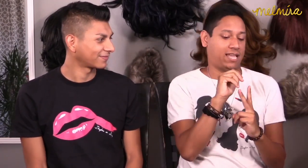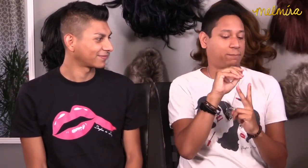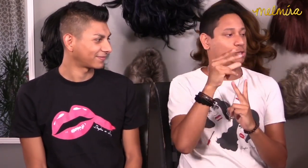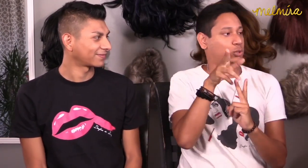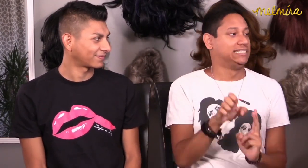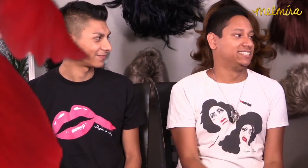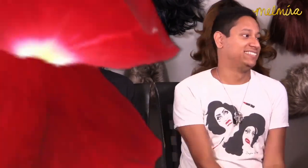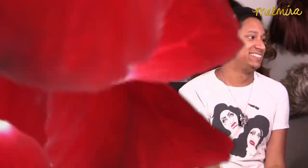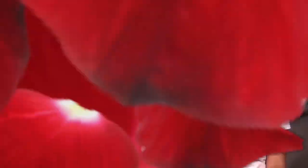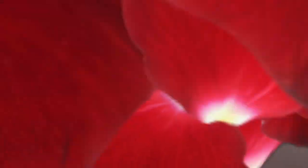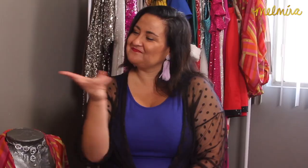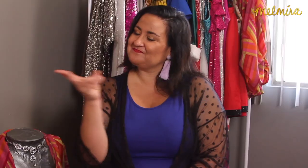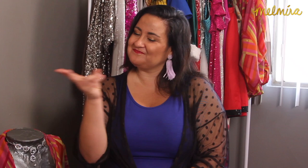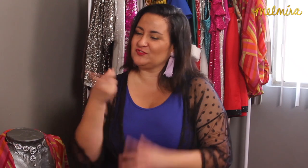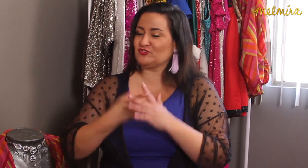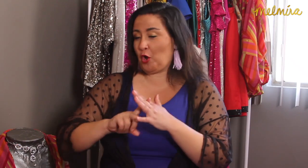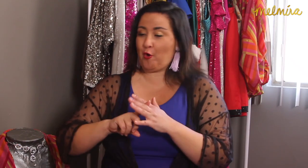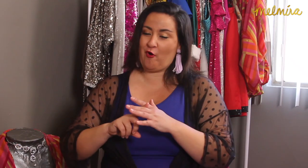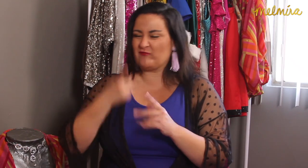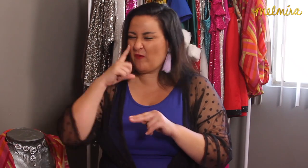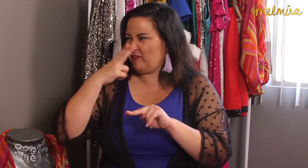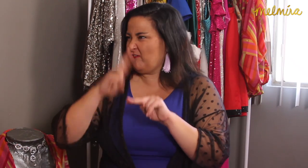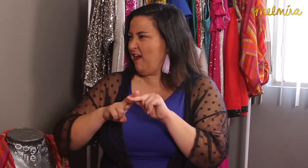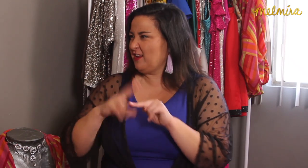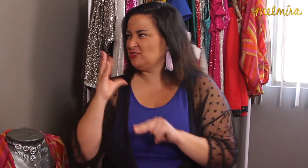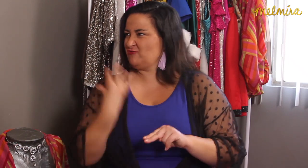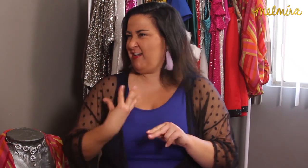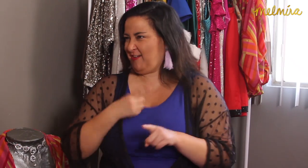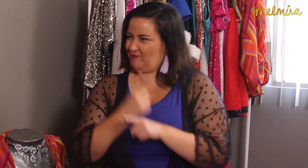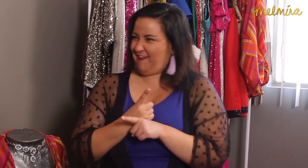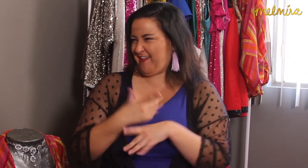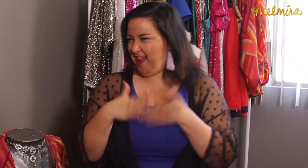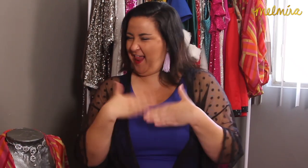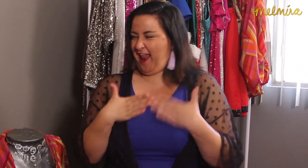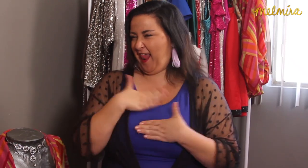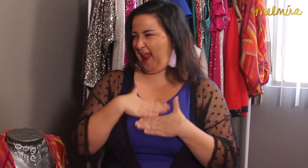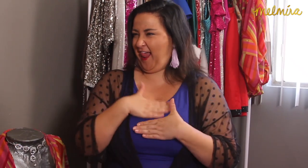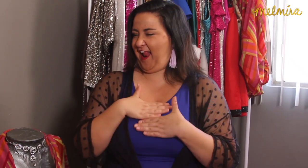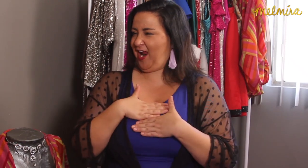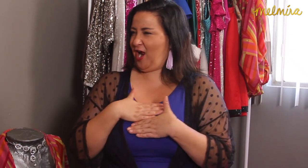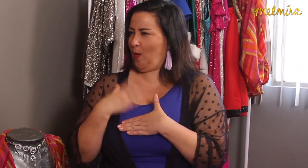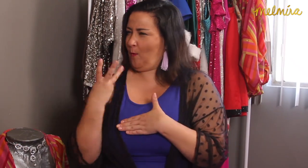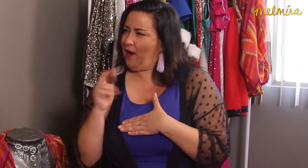her music from there. So the two of you started out, you know, just as fun.